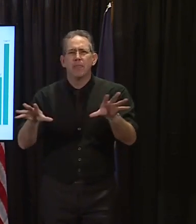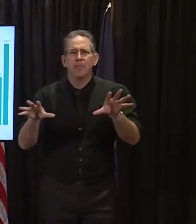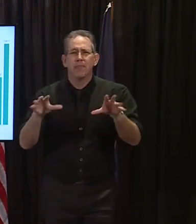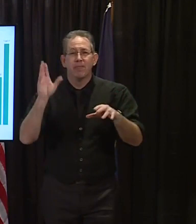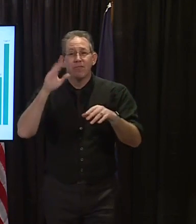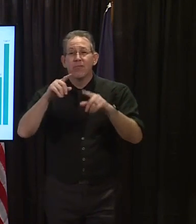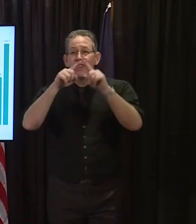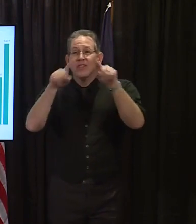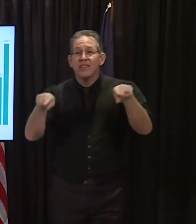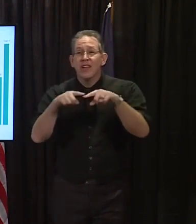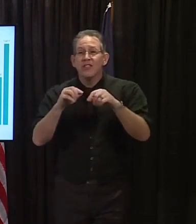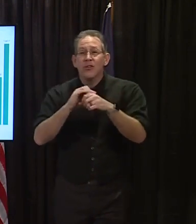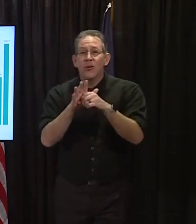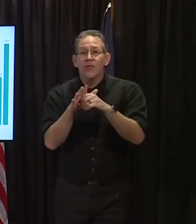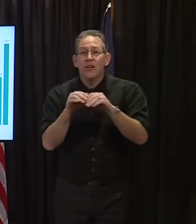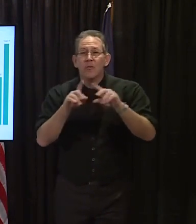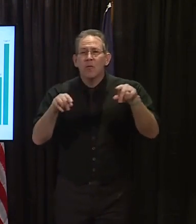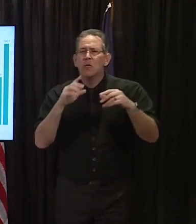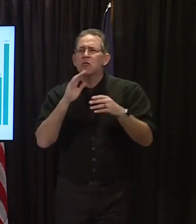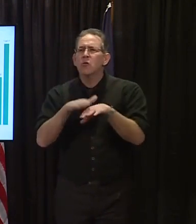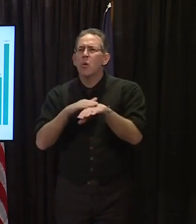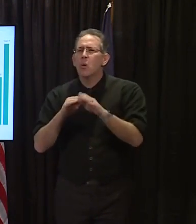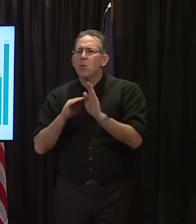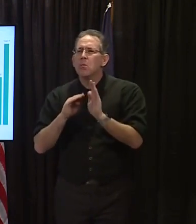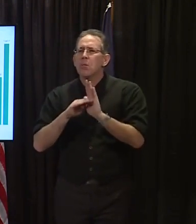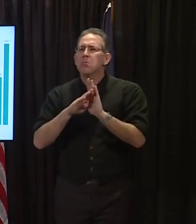december. And then that much more dramatic increase that we're seeing